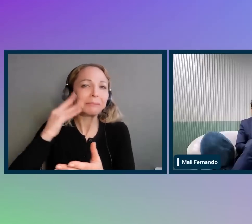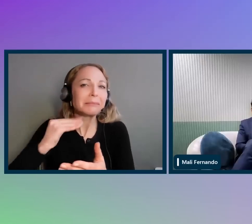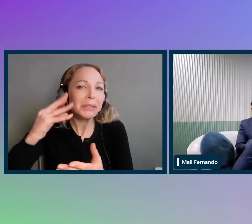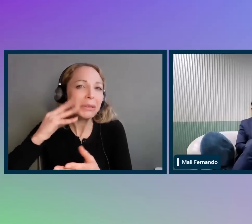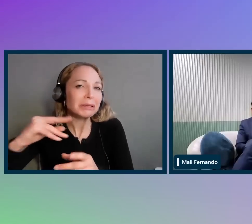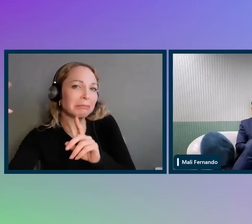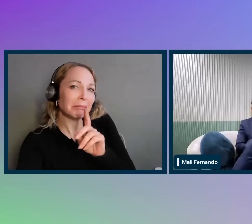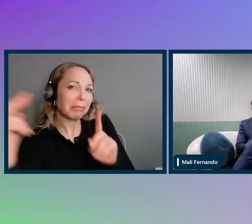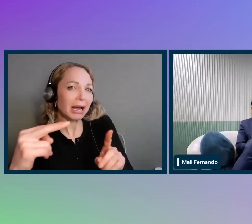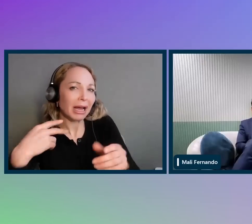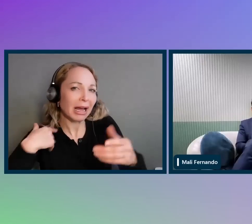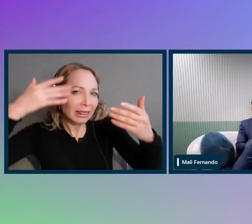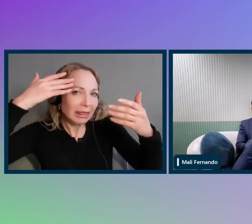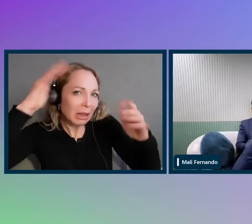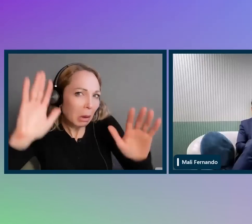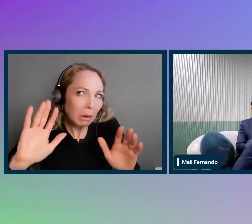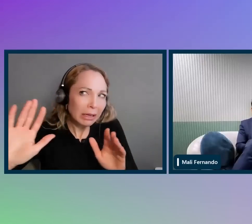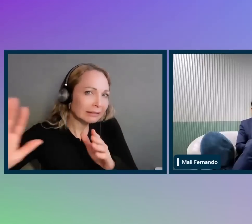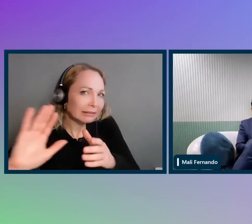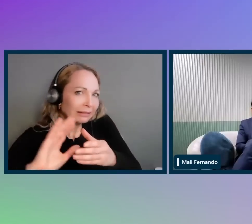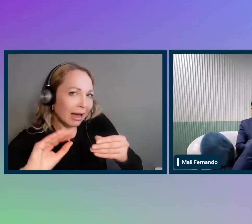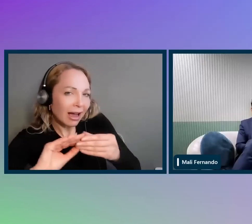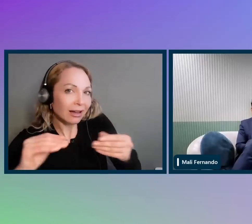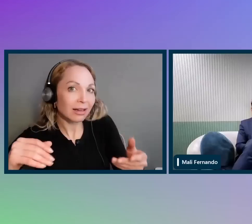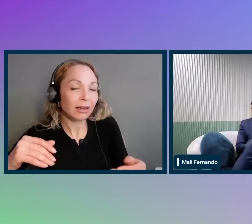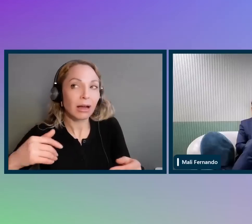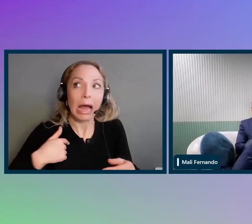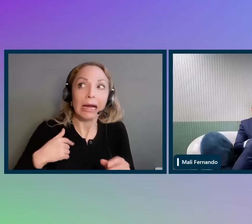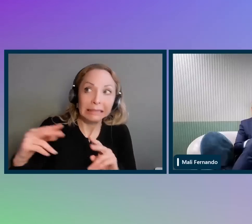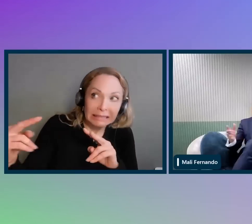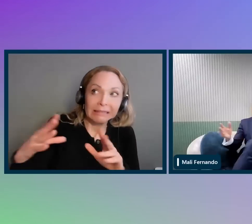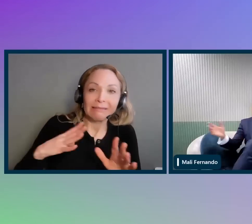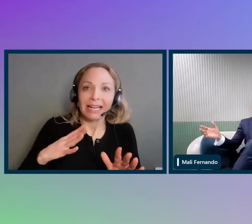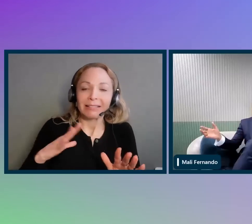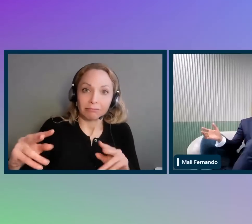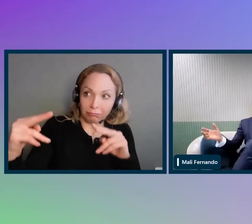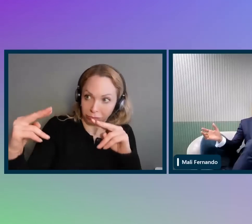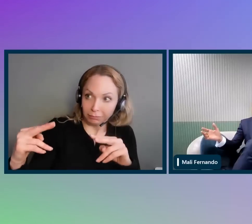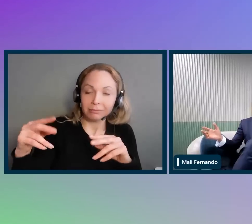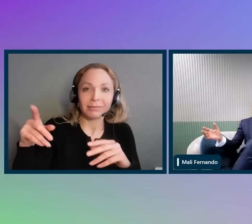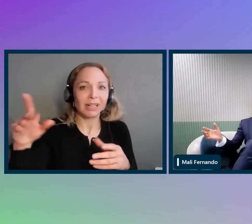Mali, I'm a fan of HSBC's and I was taken aback. That's what every brand wants, right?